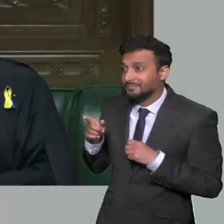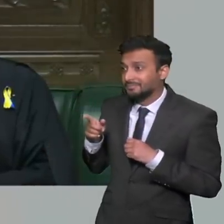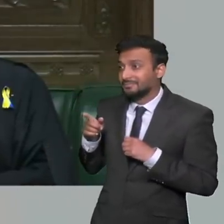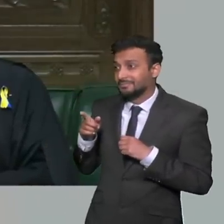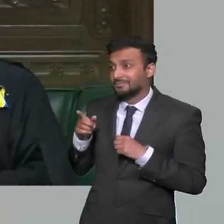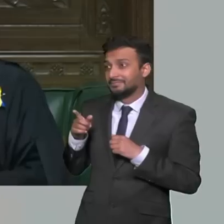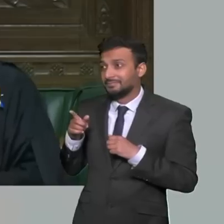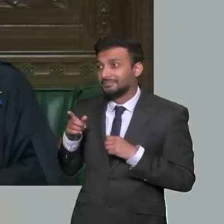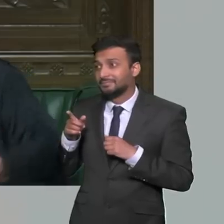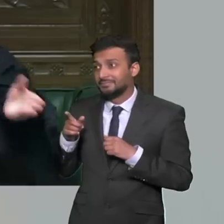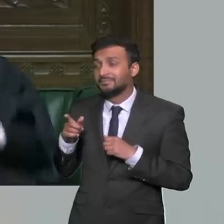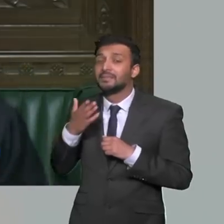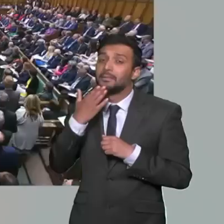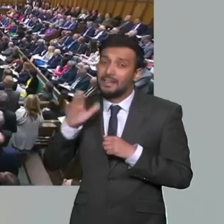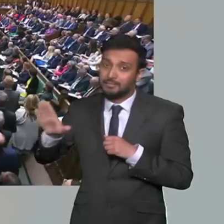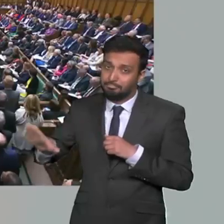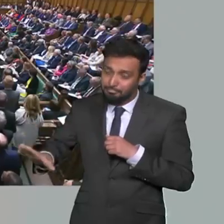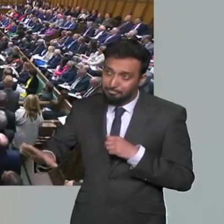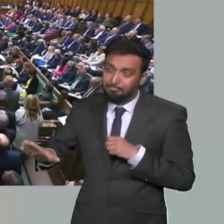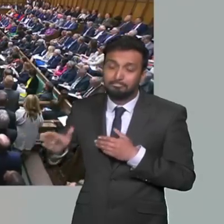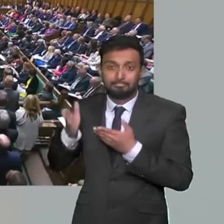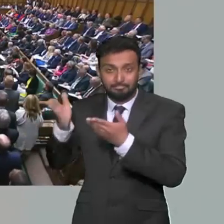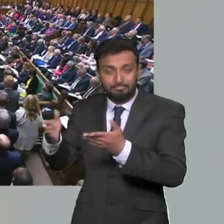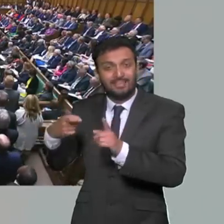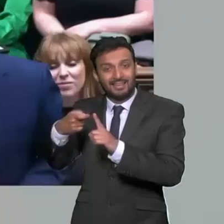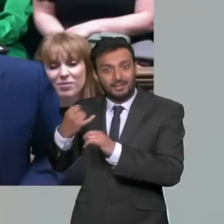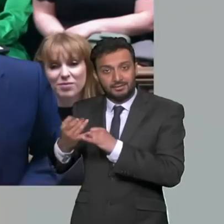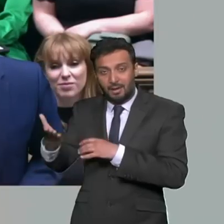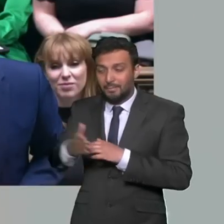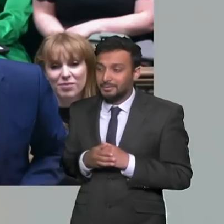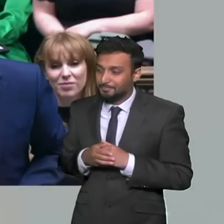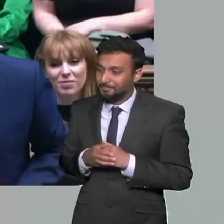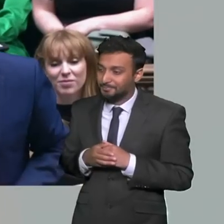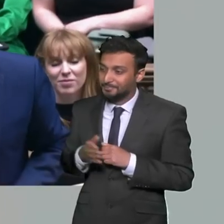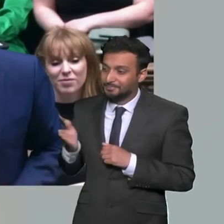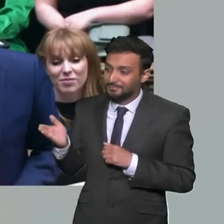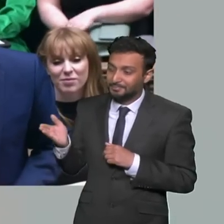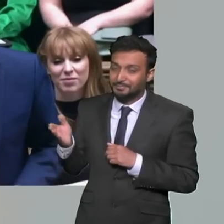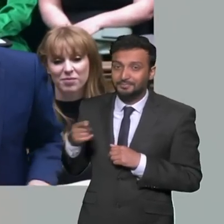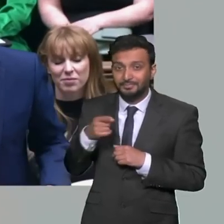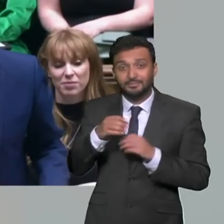eye, is not going the best way about doing so. I call Keir Starmer. Keir Starmer While the Prime Minister dithered and delayed,